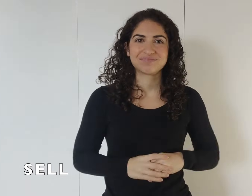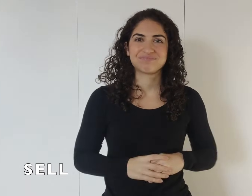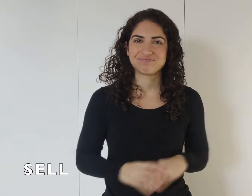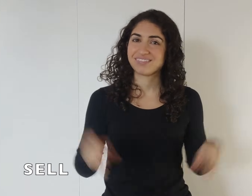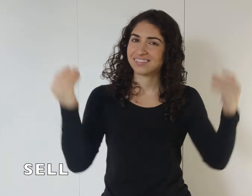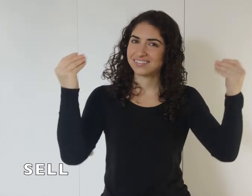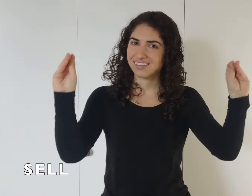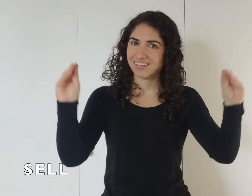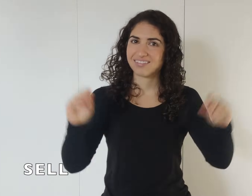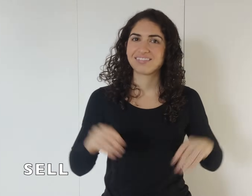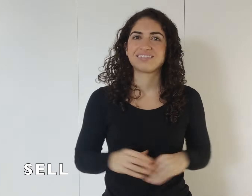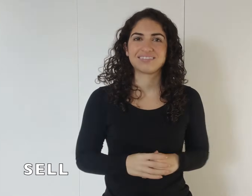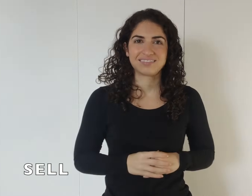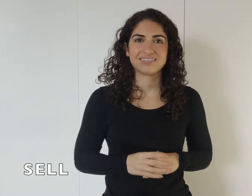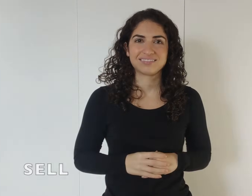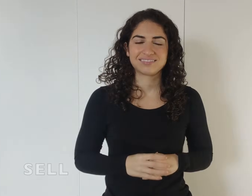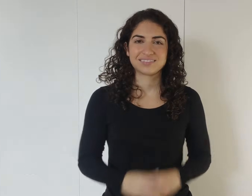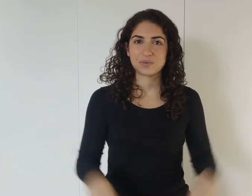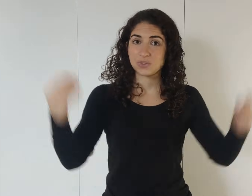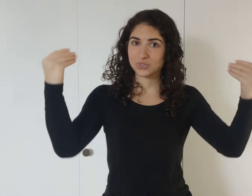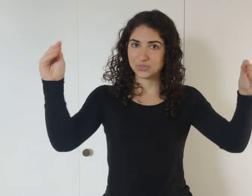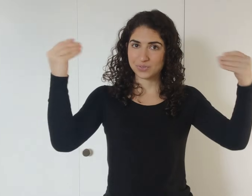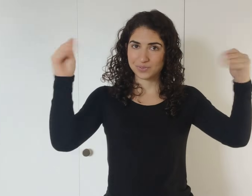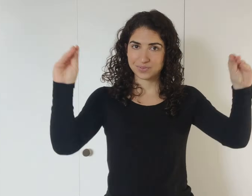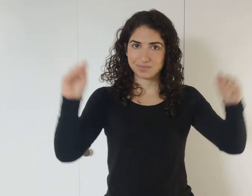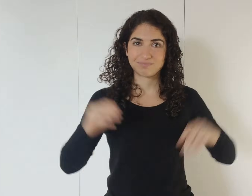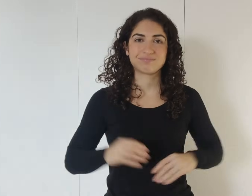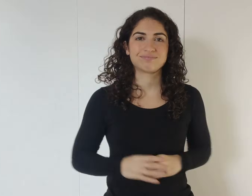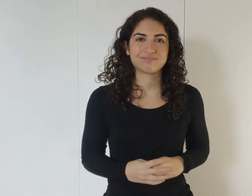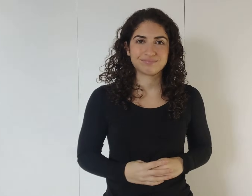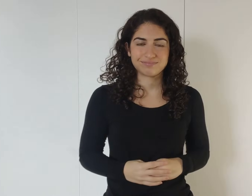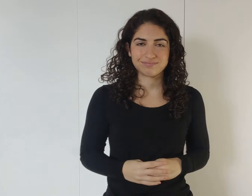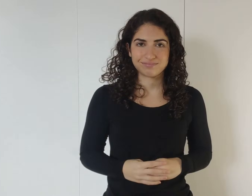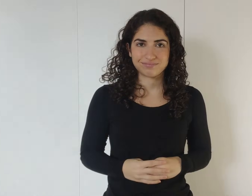SELL STORE